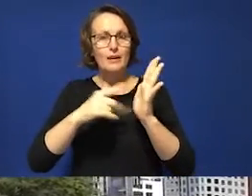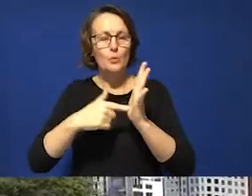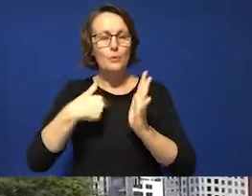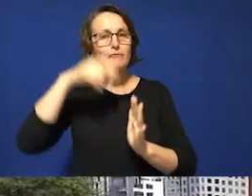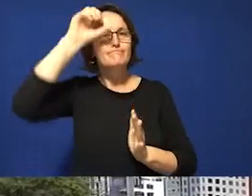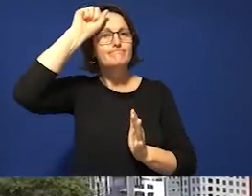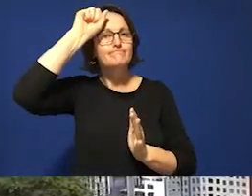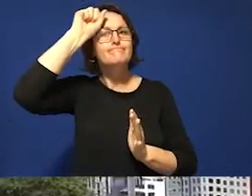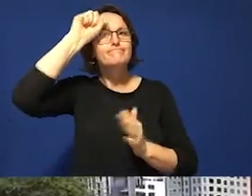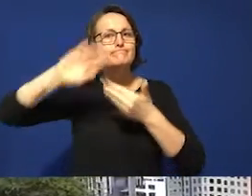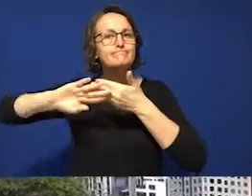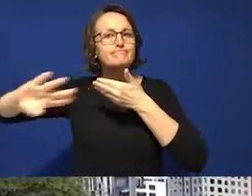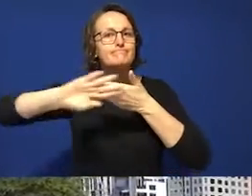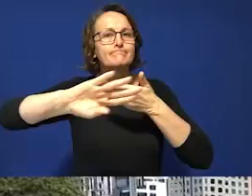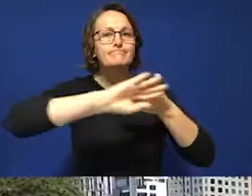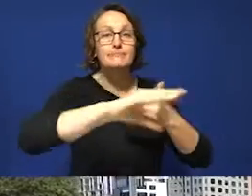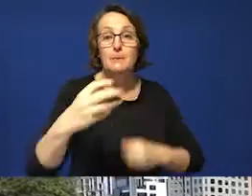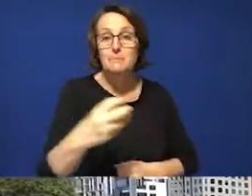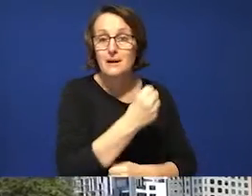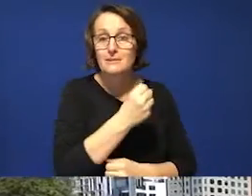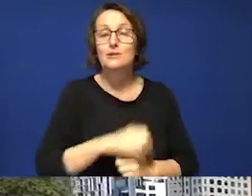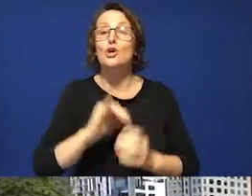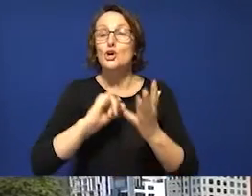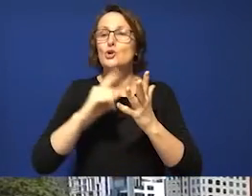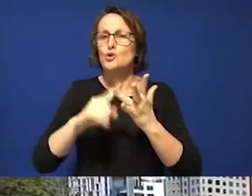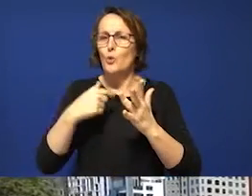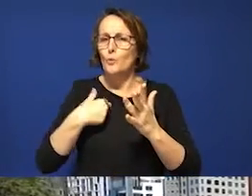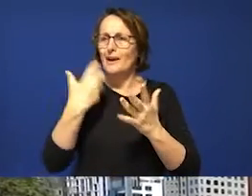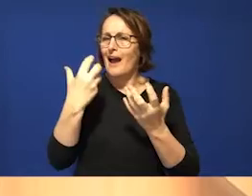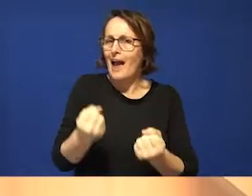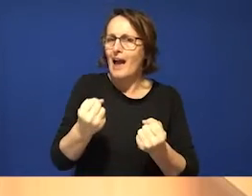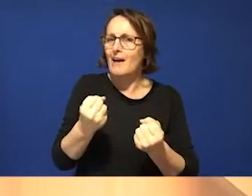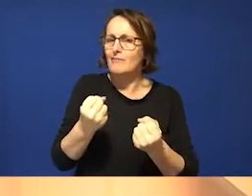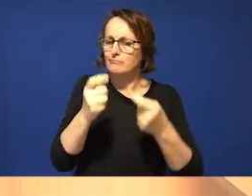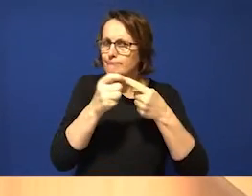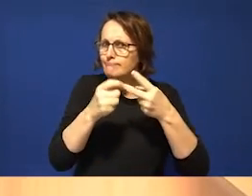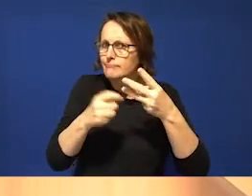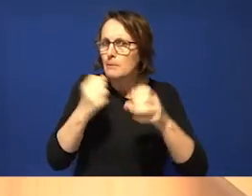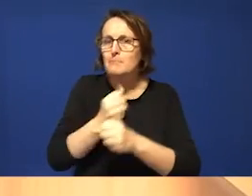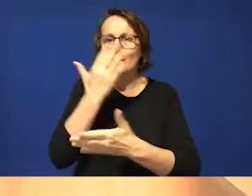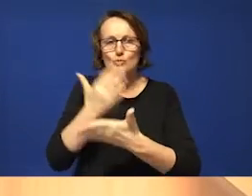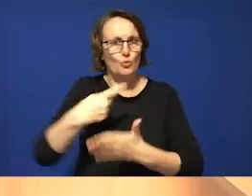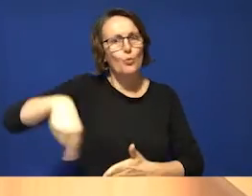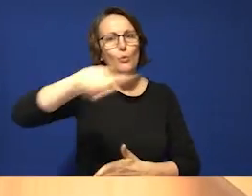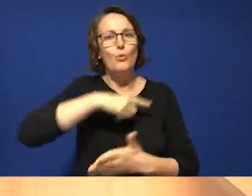requirements that are currently in place in Melbourne. And we've taken a number of measures to ensure that we're all working safely.